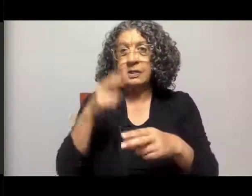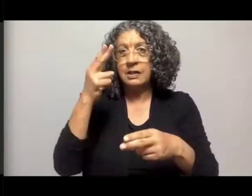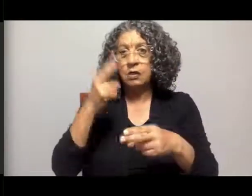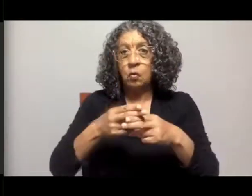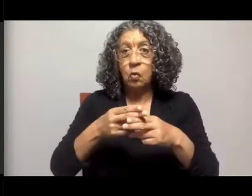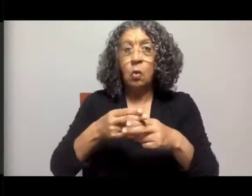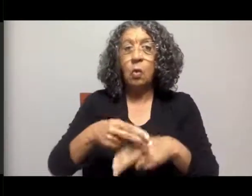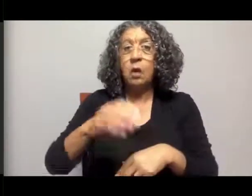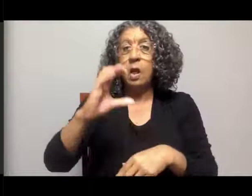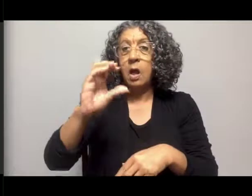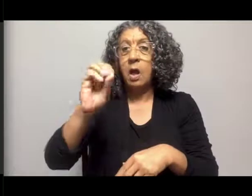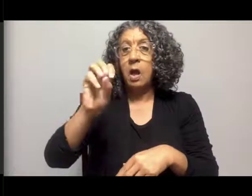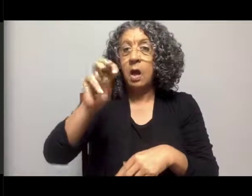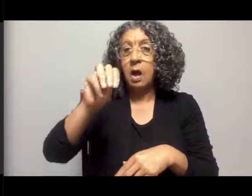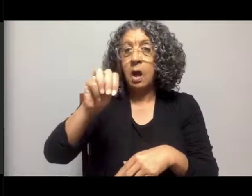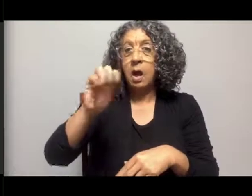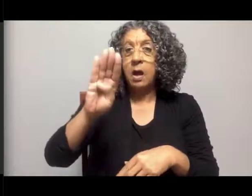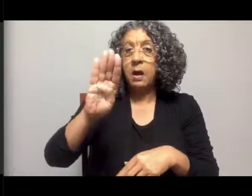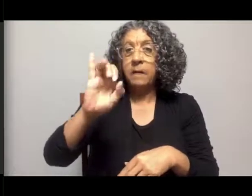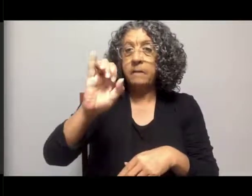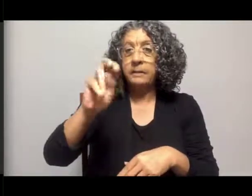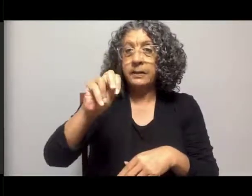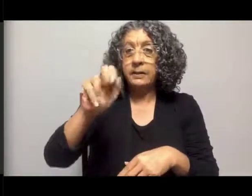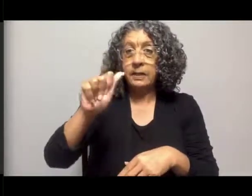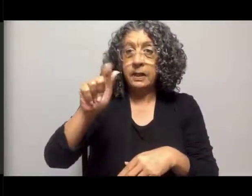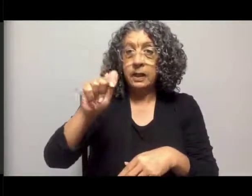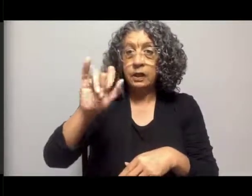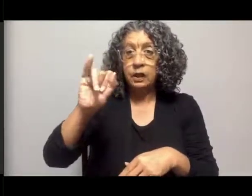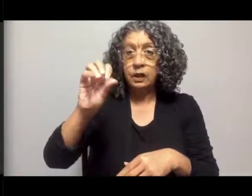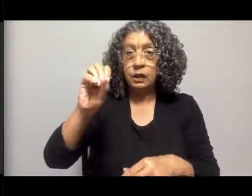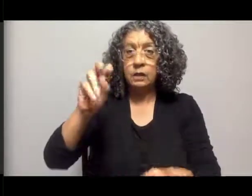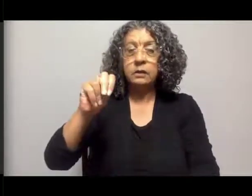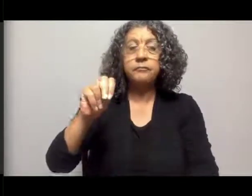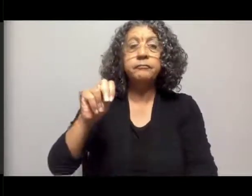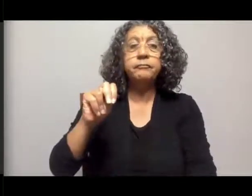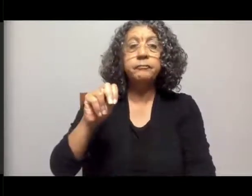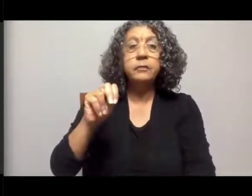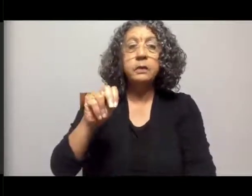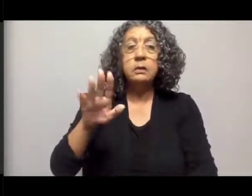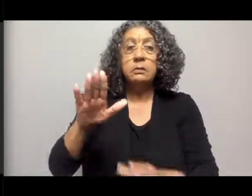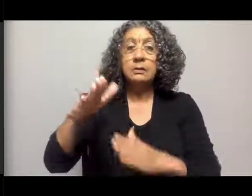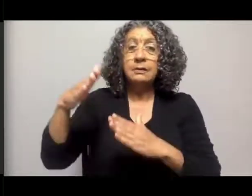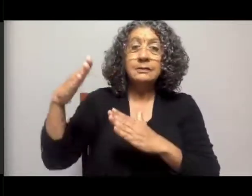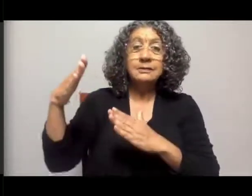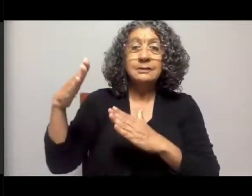Another kind of resume is called combination,